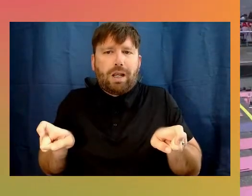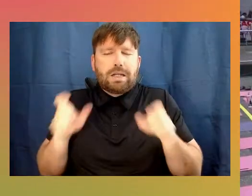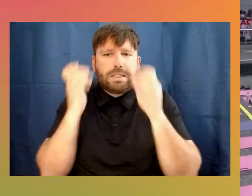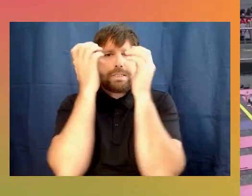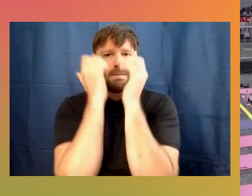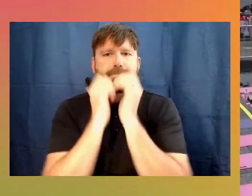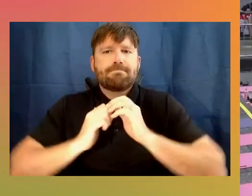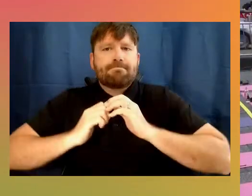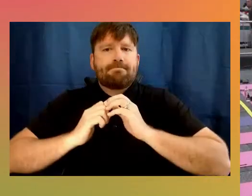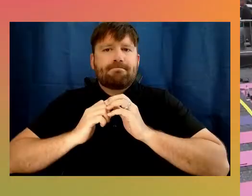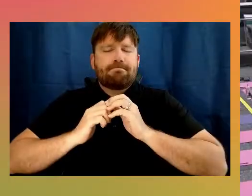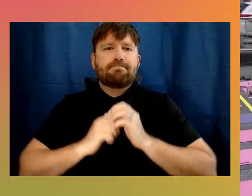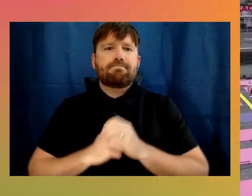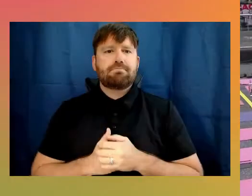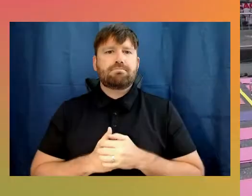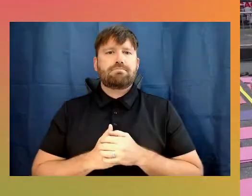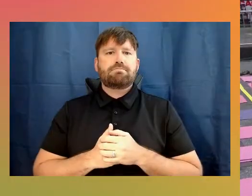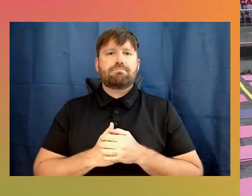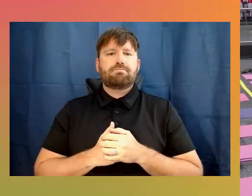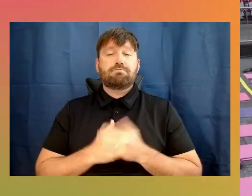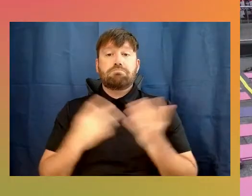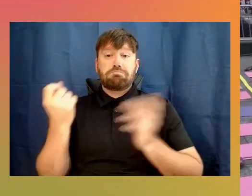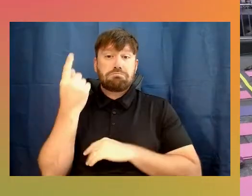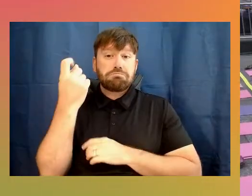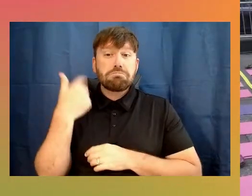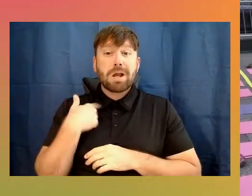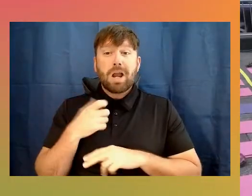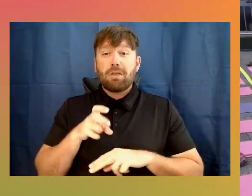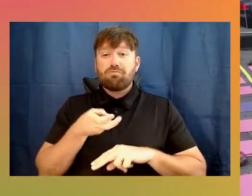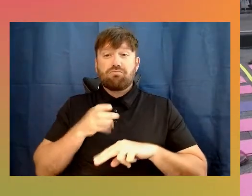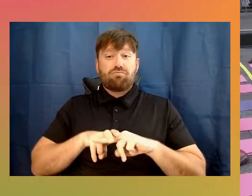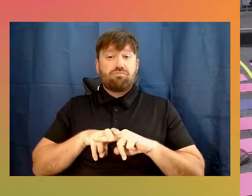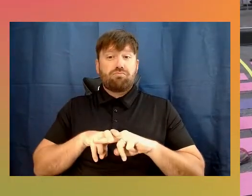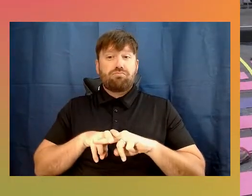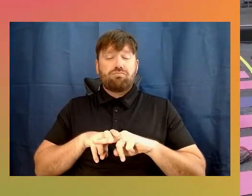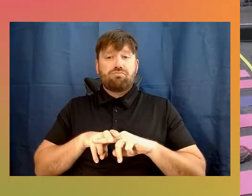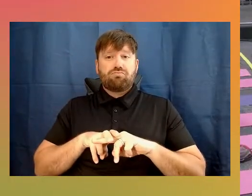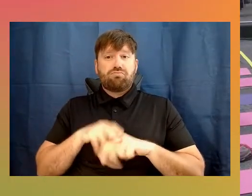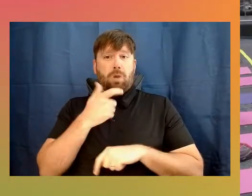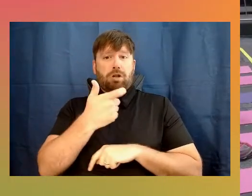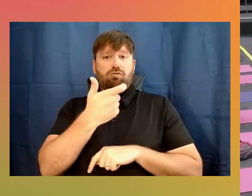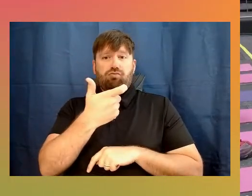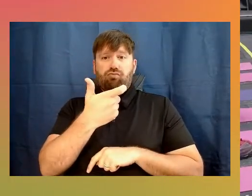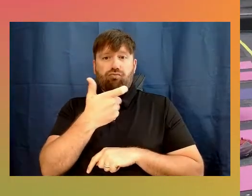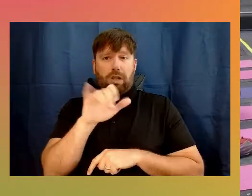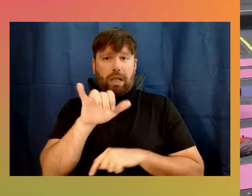KNEES. YOU ARE LENGTHENING THROUGH THE SPINE. IF YOU ARE LIKE ME AND YOU CAN SIT HERE LIKE I CAN WATCH AN